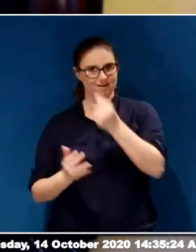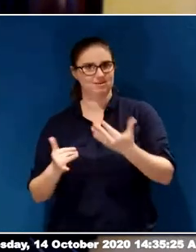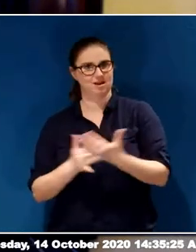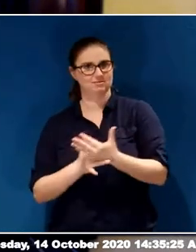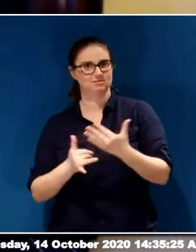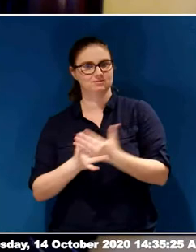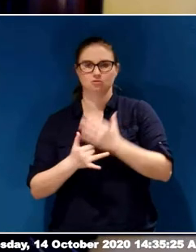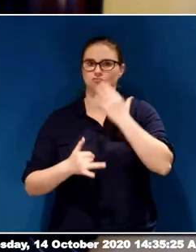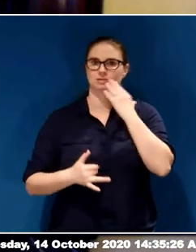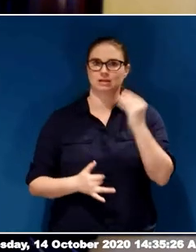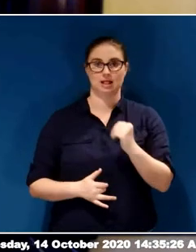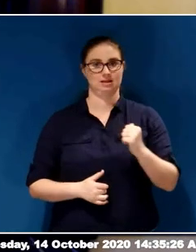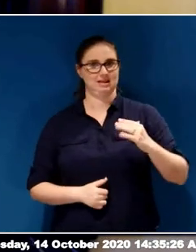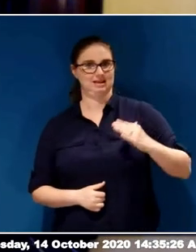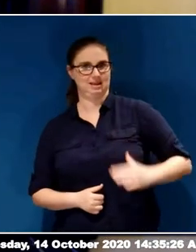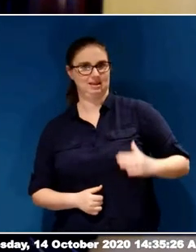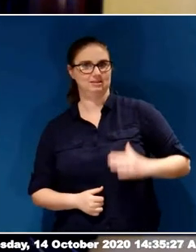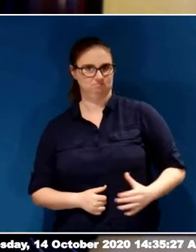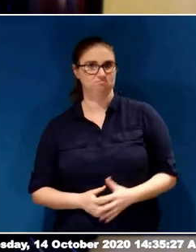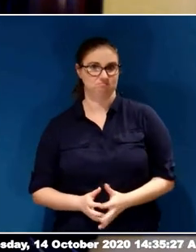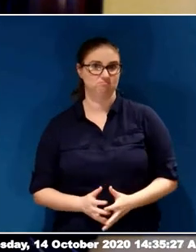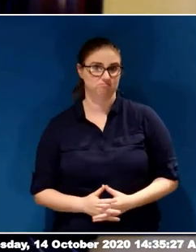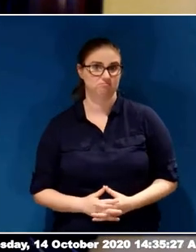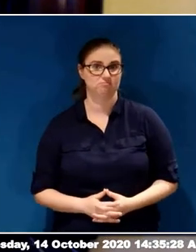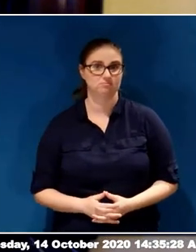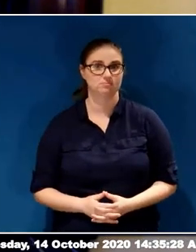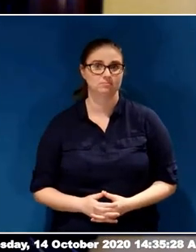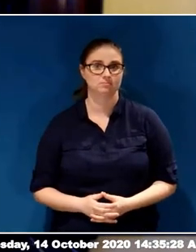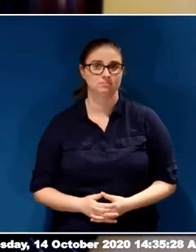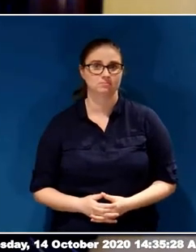Dr De Bruin, I will see if the Commissioners have any questions.